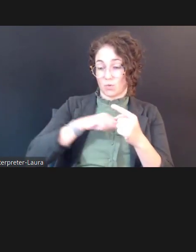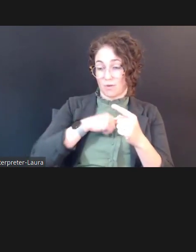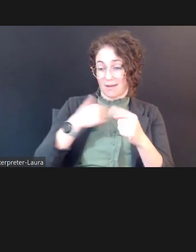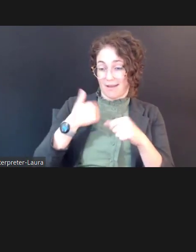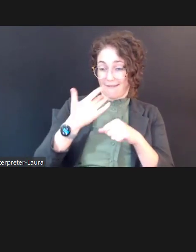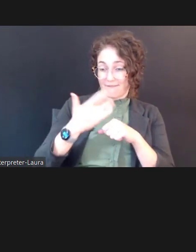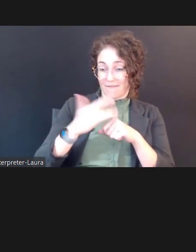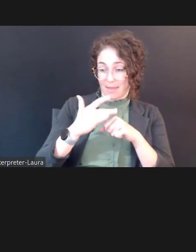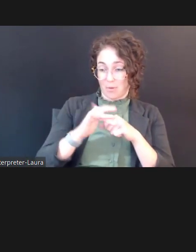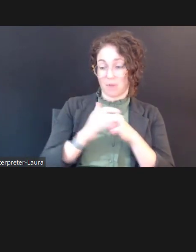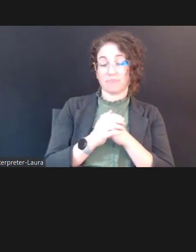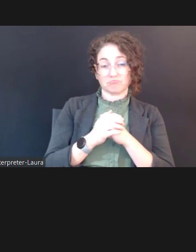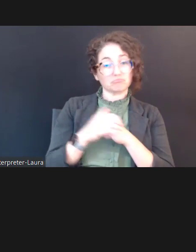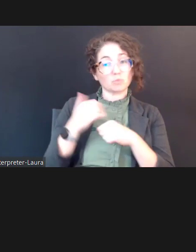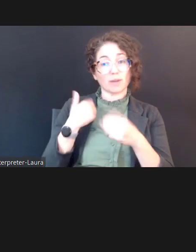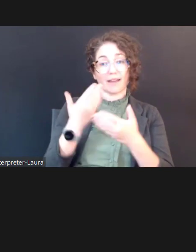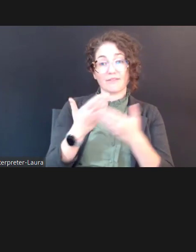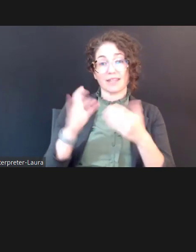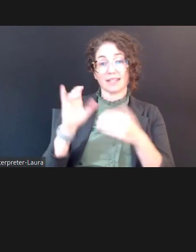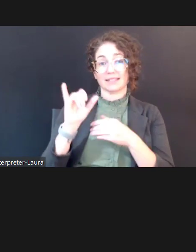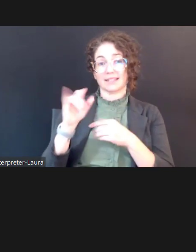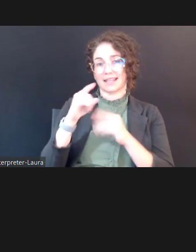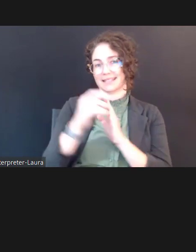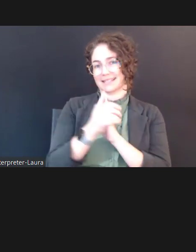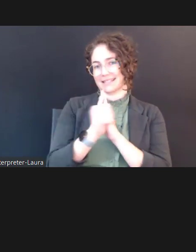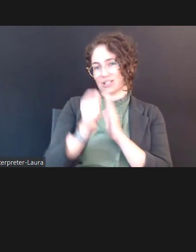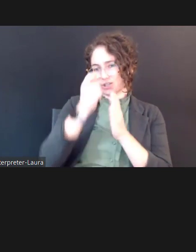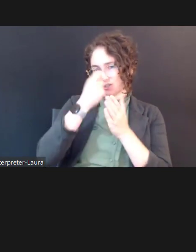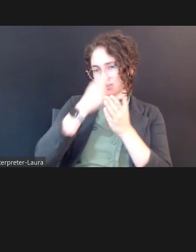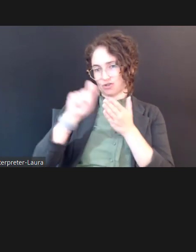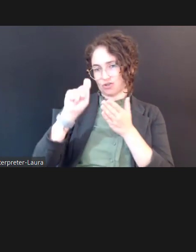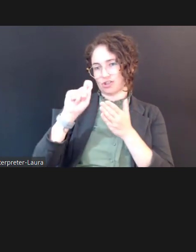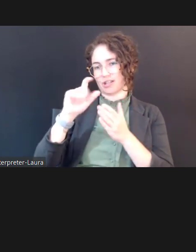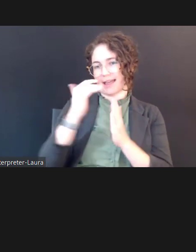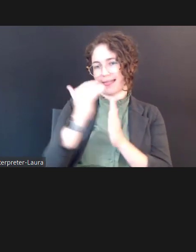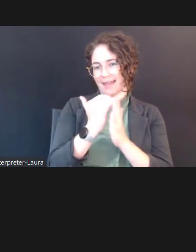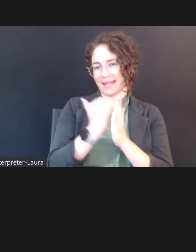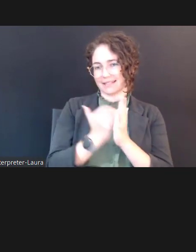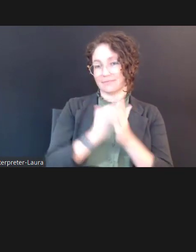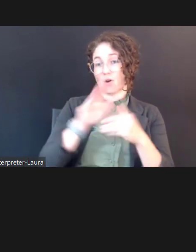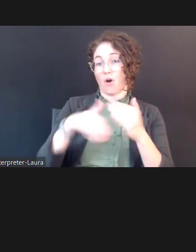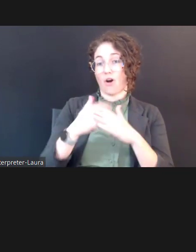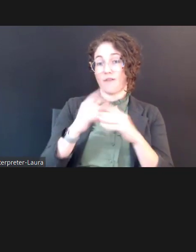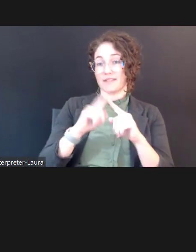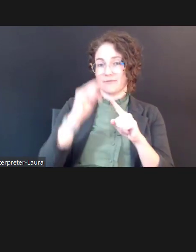skills checklist, which are all of the steps that you go through in